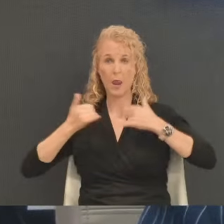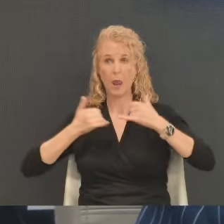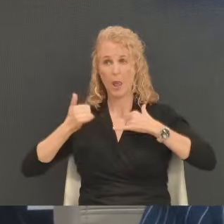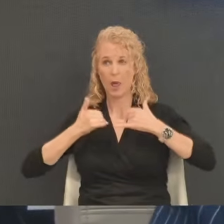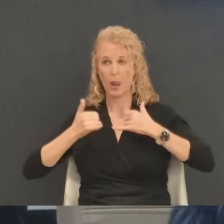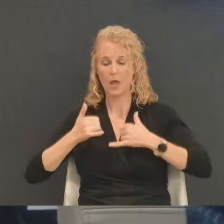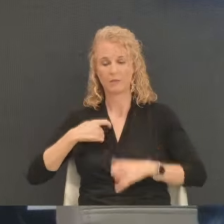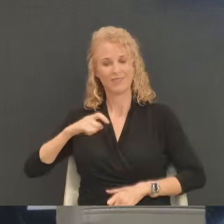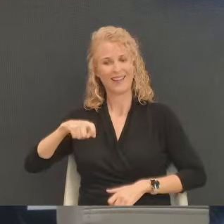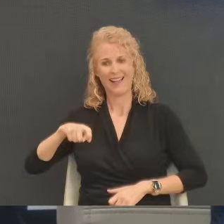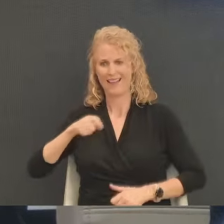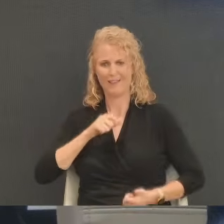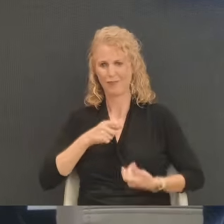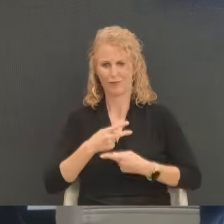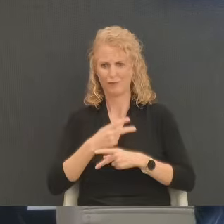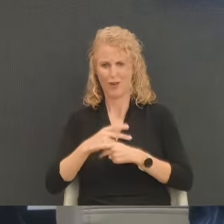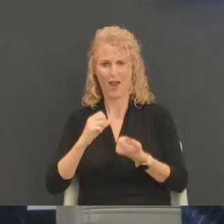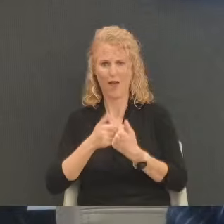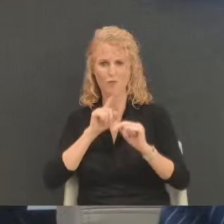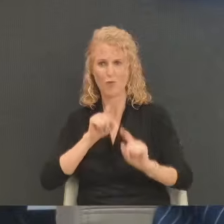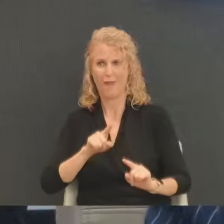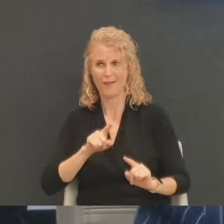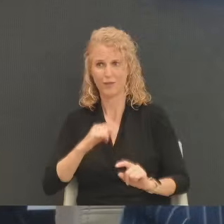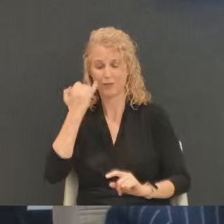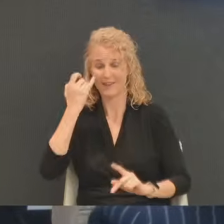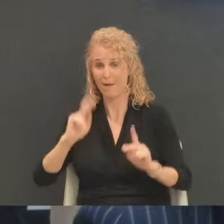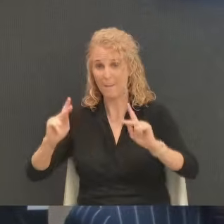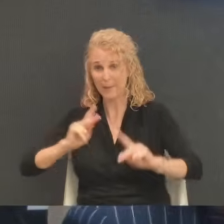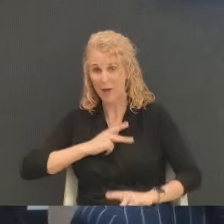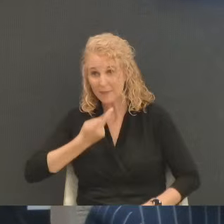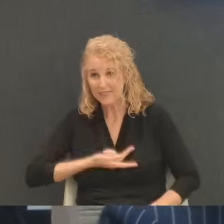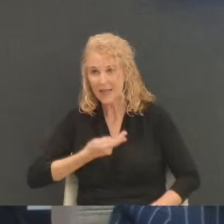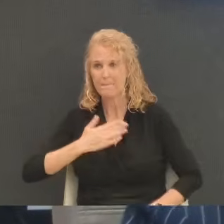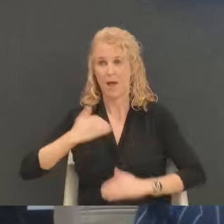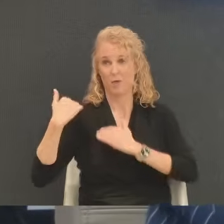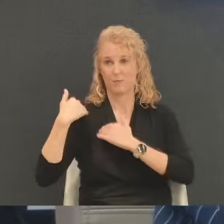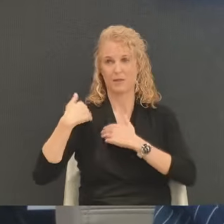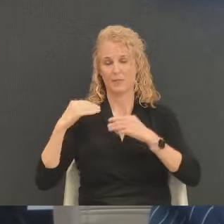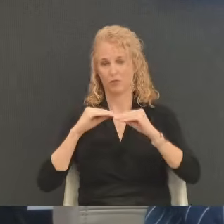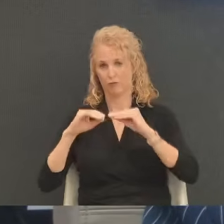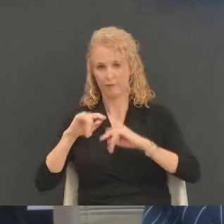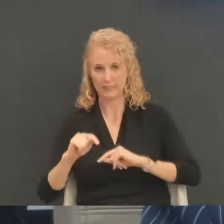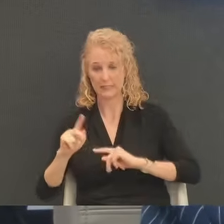make sure we got people too many phone calls. people on the Board, people ain't on the Board,